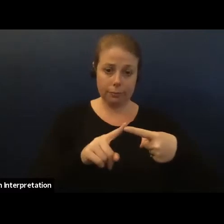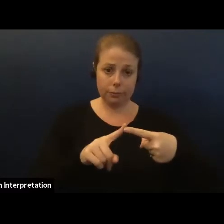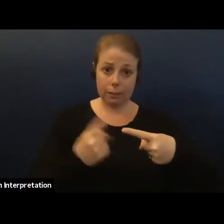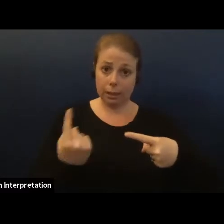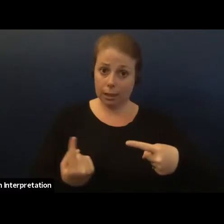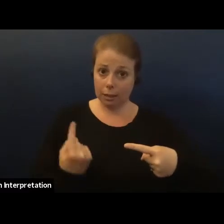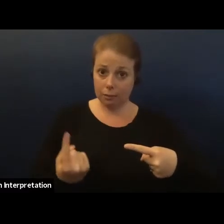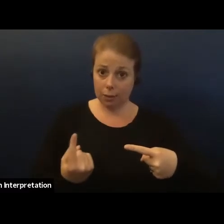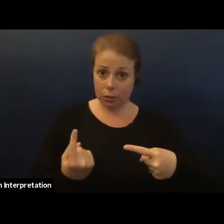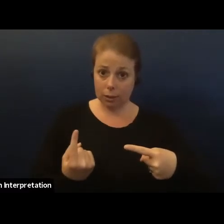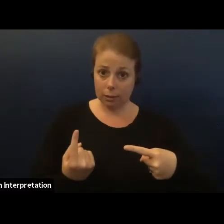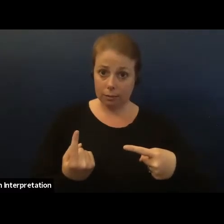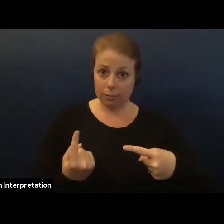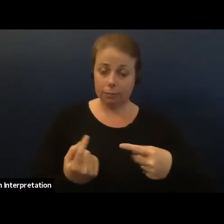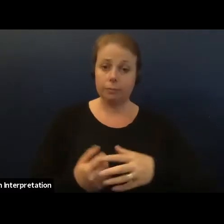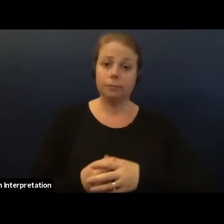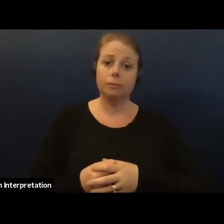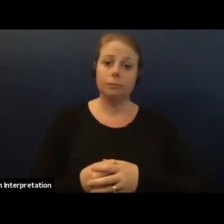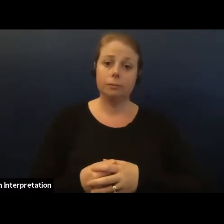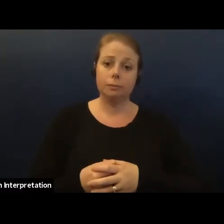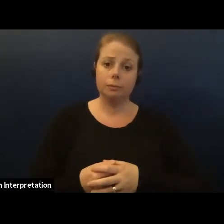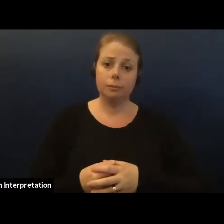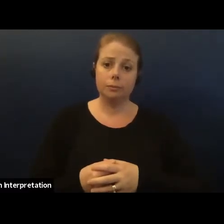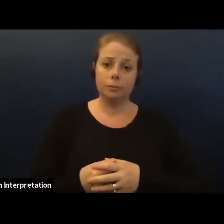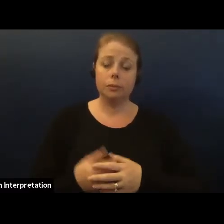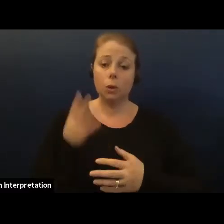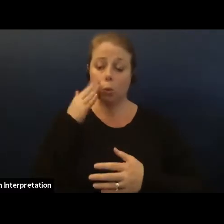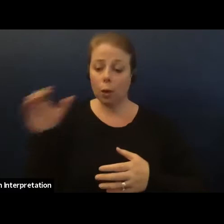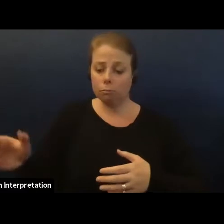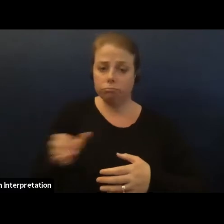reading through the applications received and scoring them against the assessment criteria.